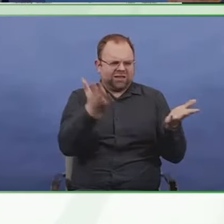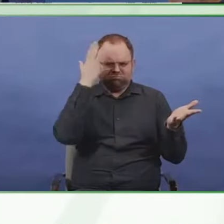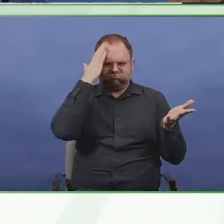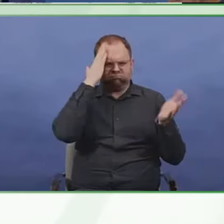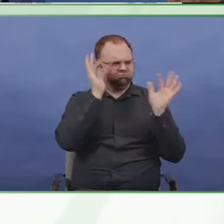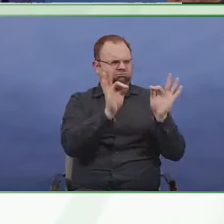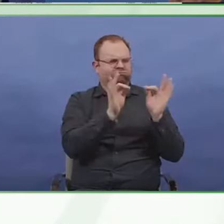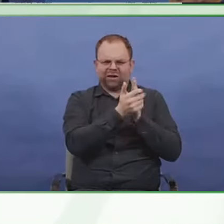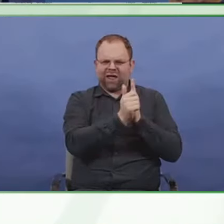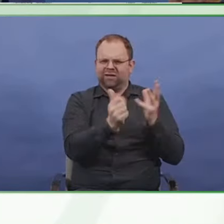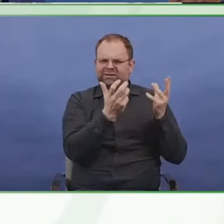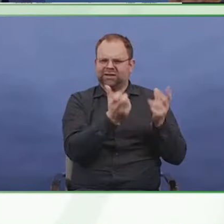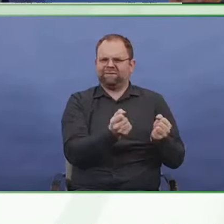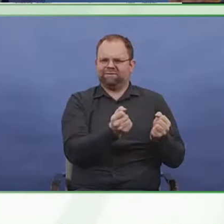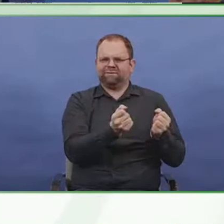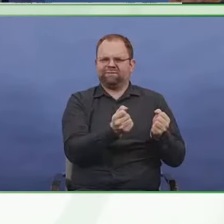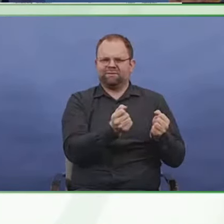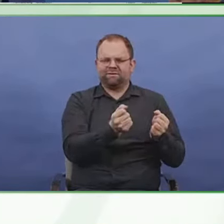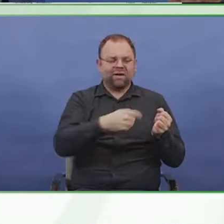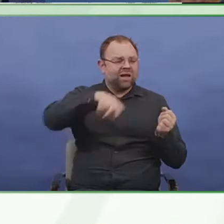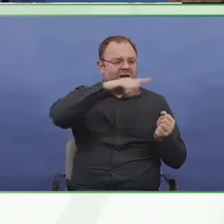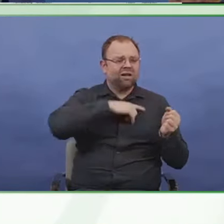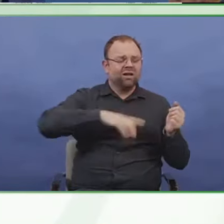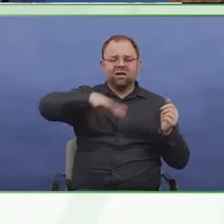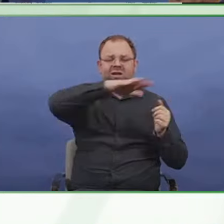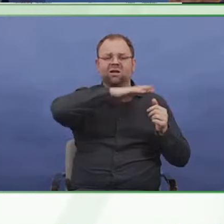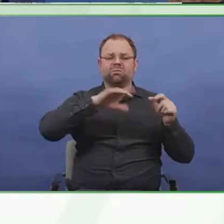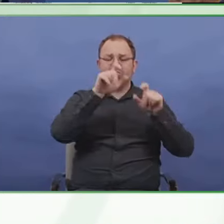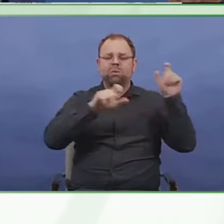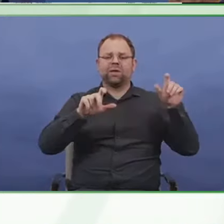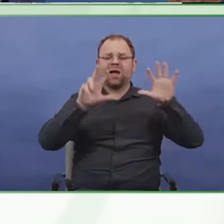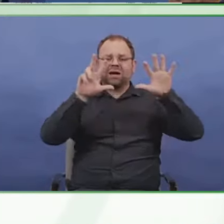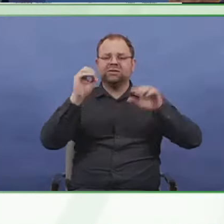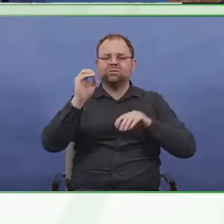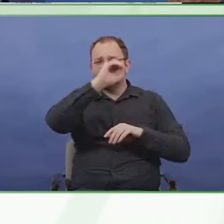He was the CEO of the foundation for the Blind for many years and we